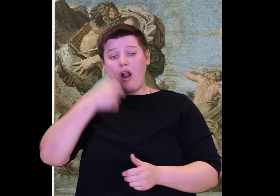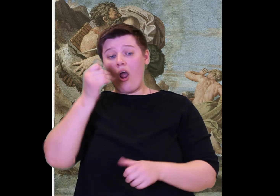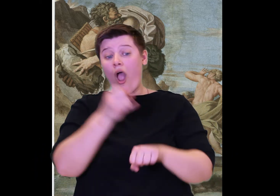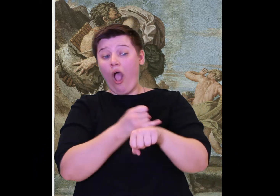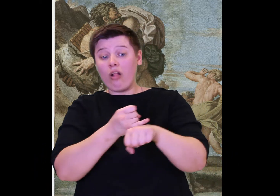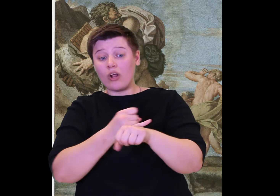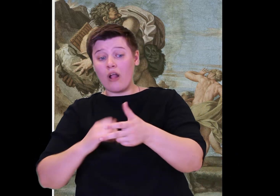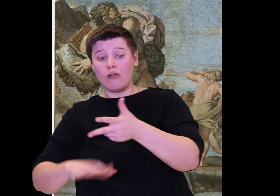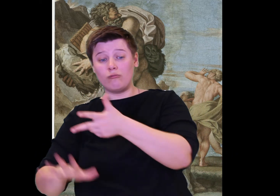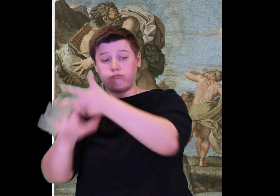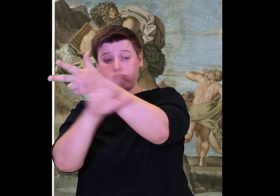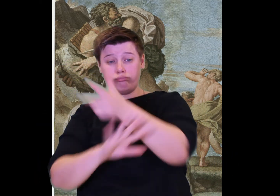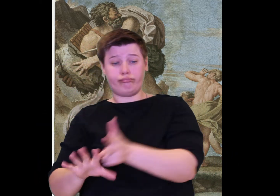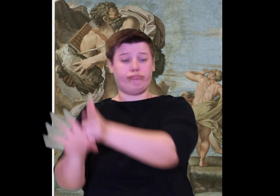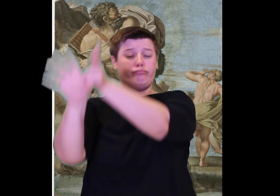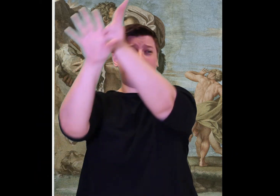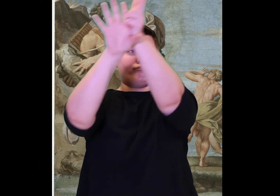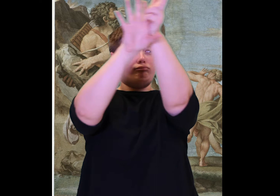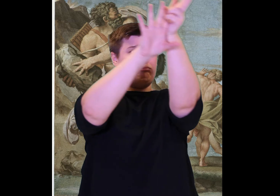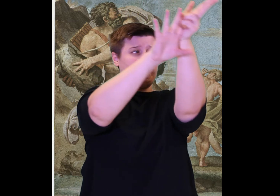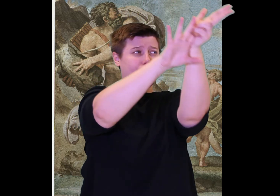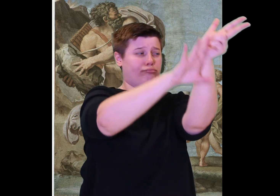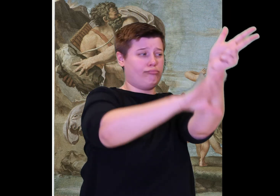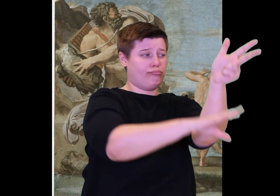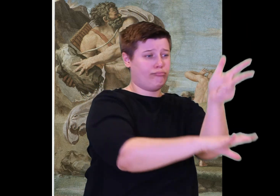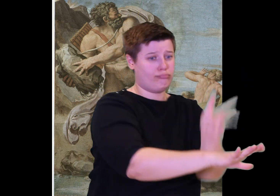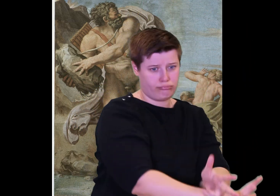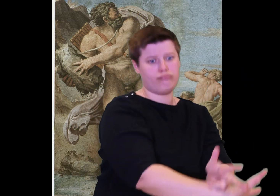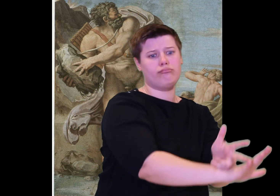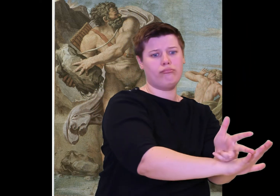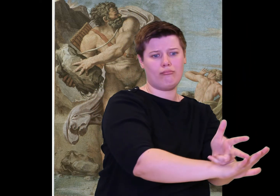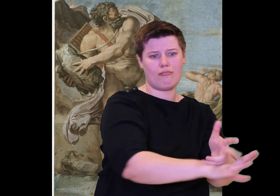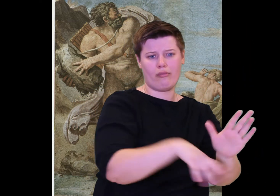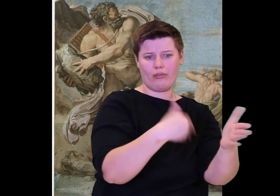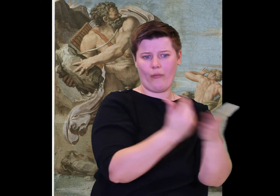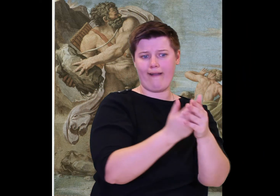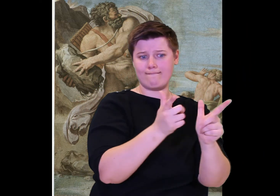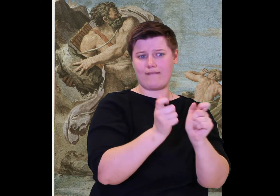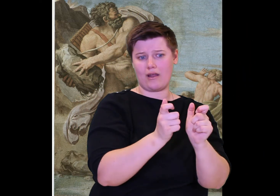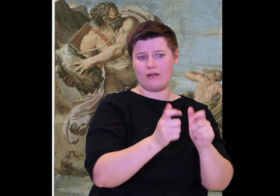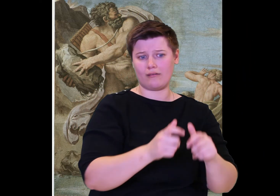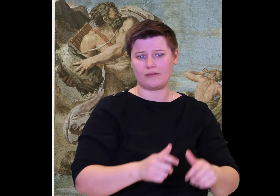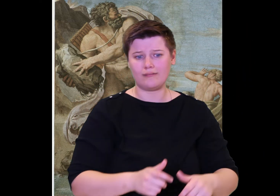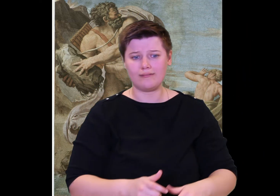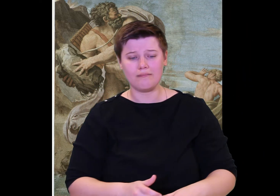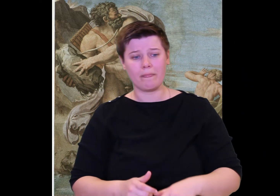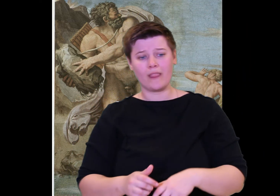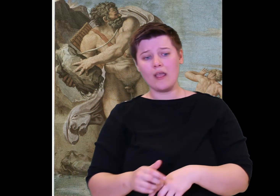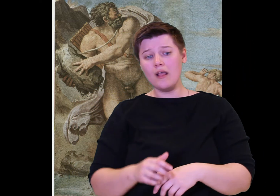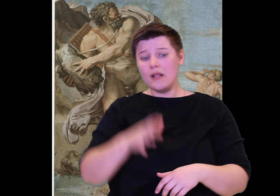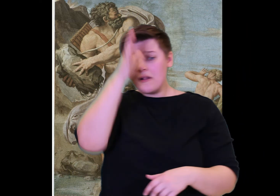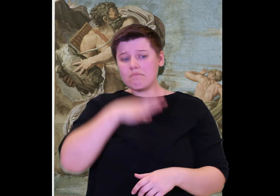with no honor, in pain and lacking ships, and having caused the death of all his men,